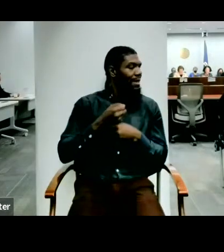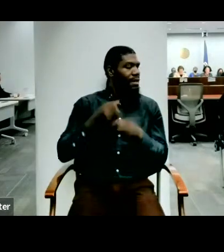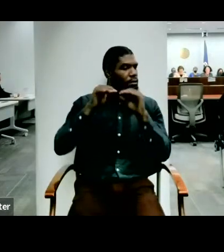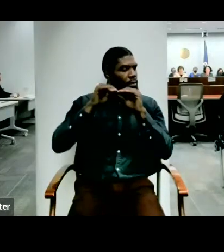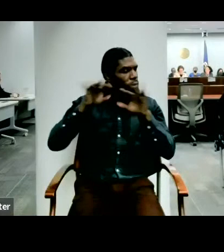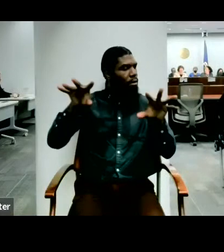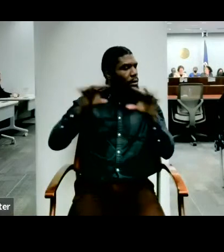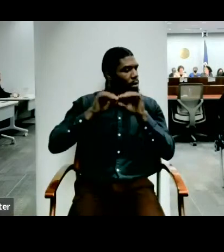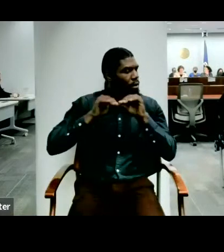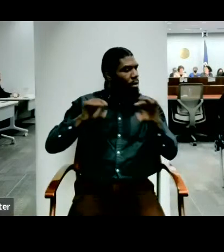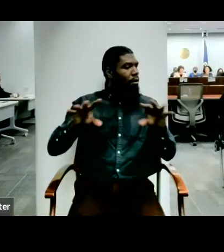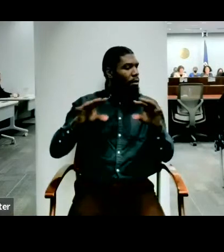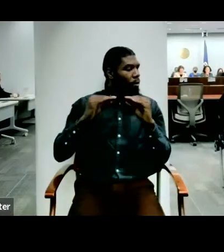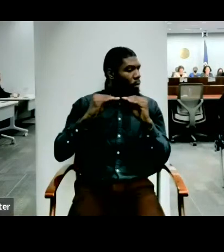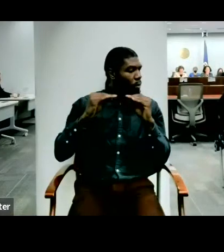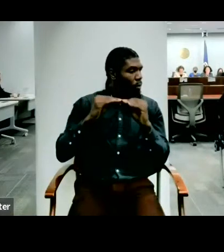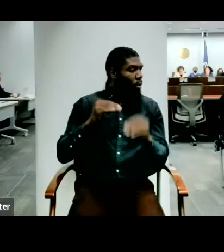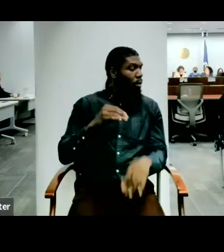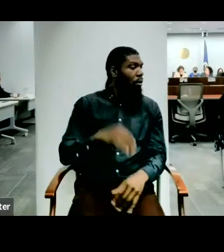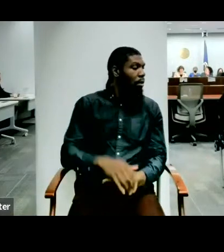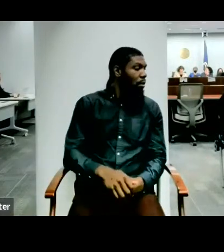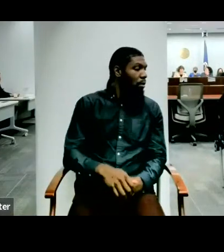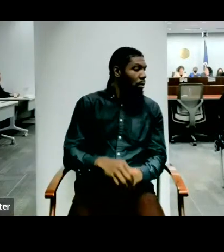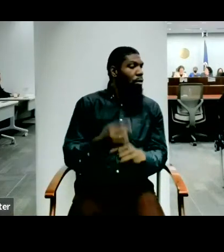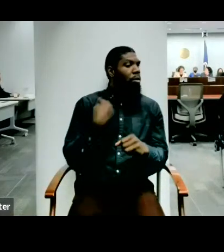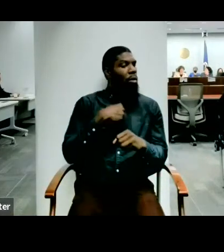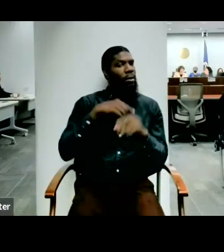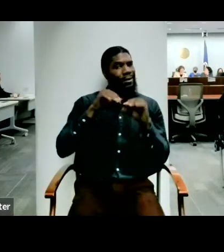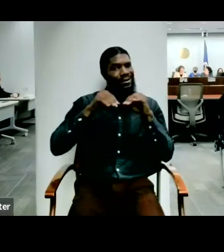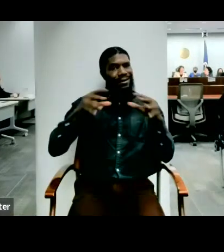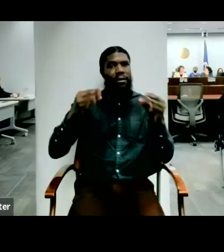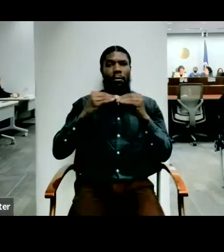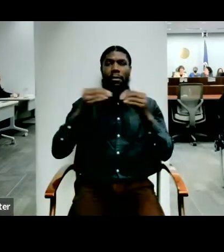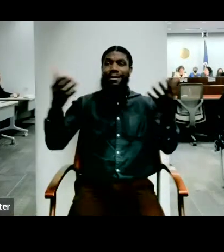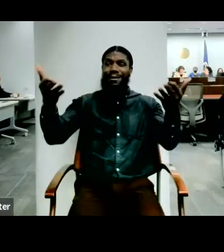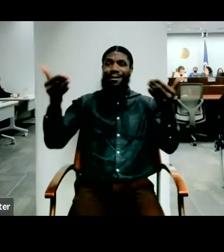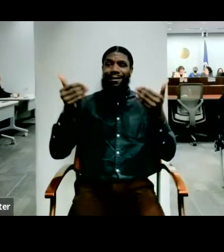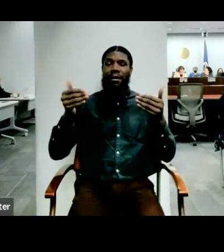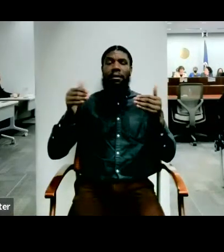broadly that we are soliciting public comment and until we, as a Commission,